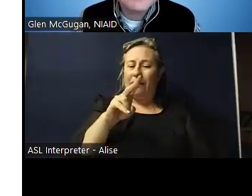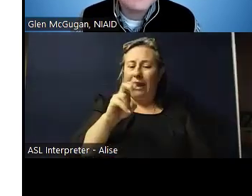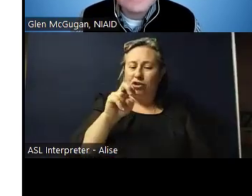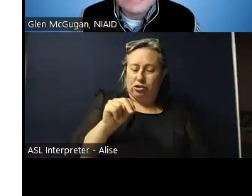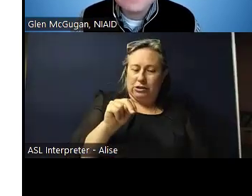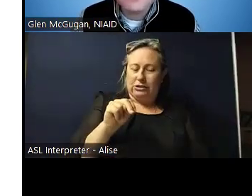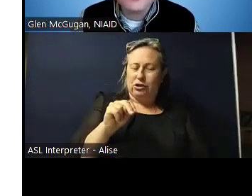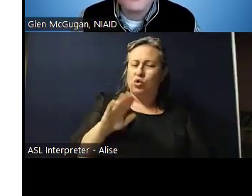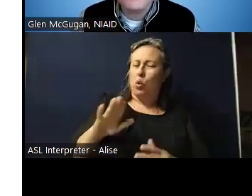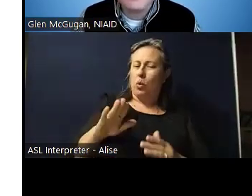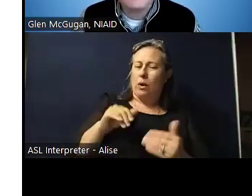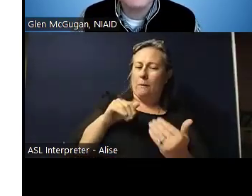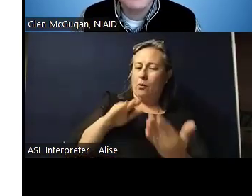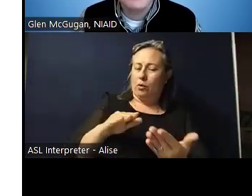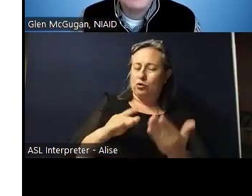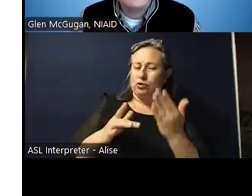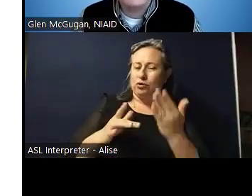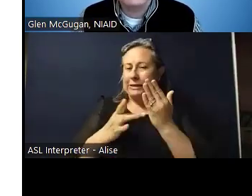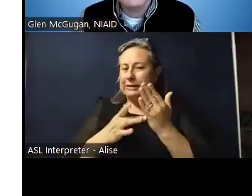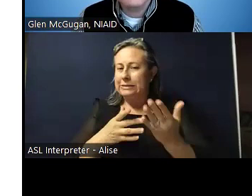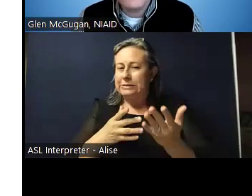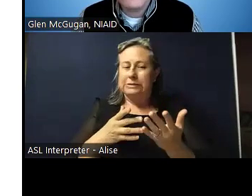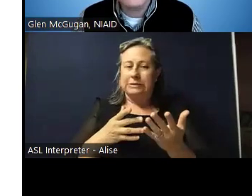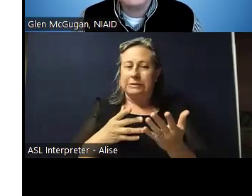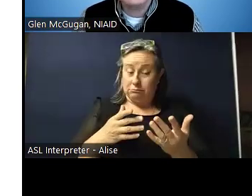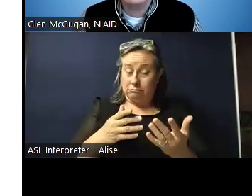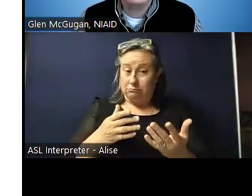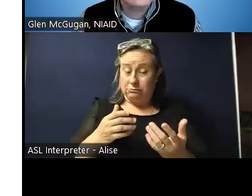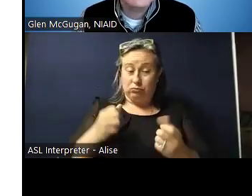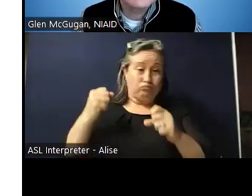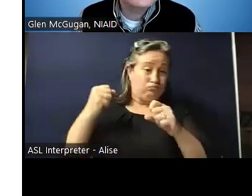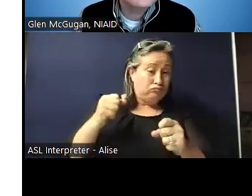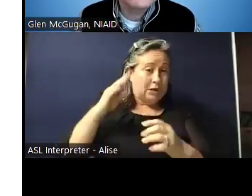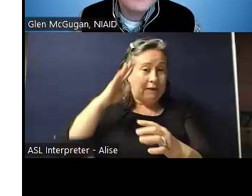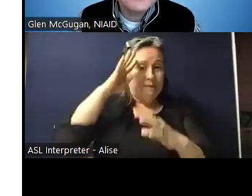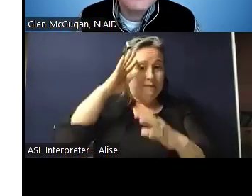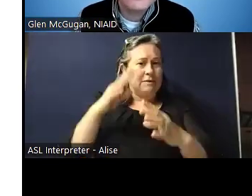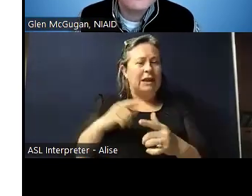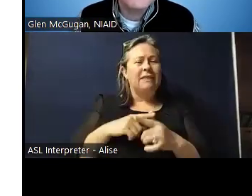the techniques that you're using? And then with the approach, is it scientifically feasible?